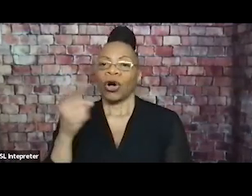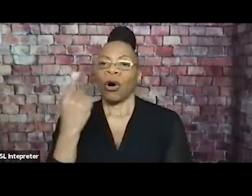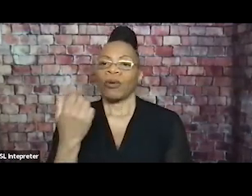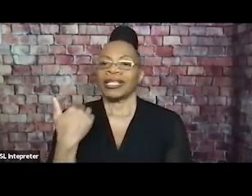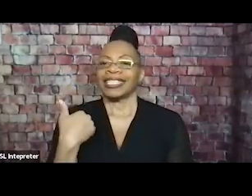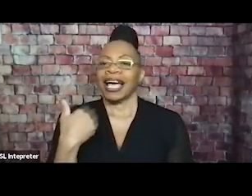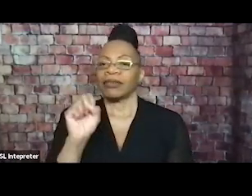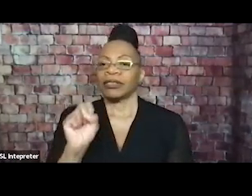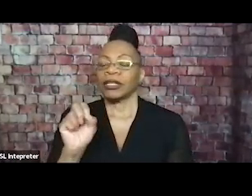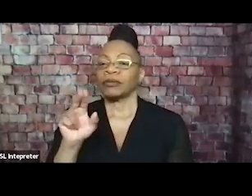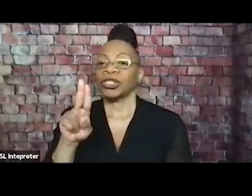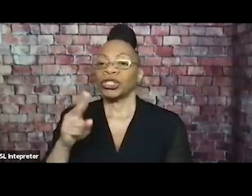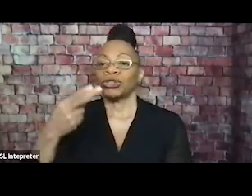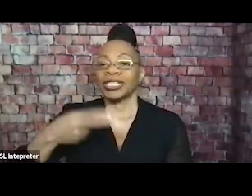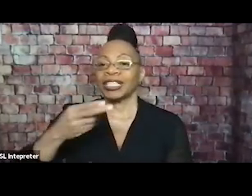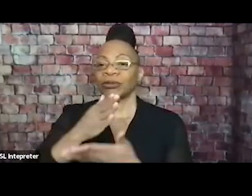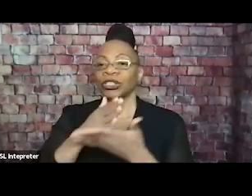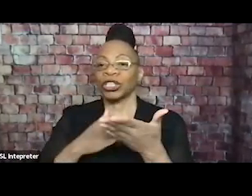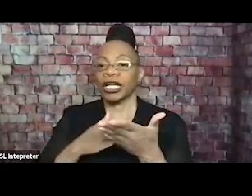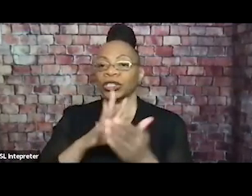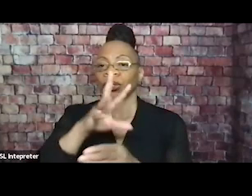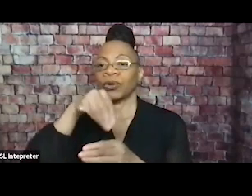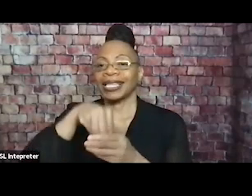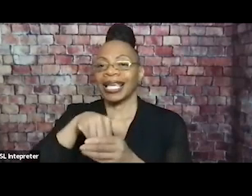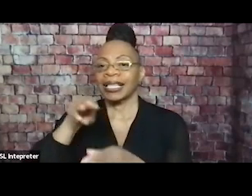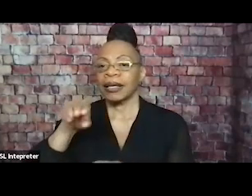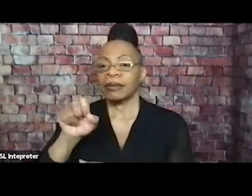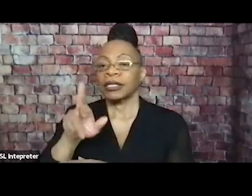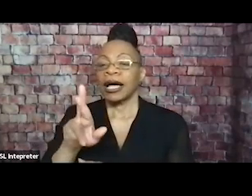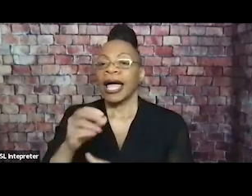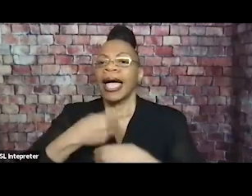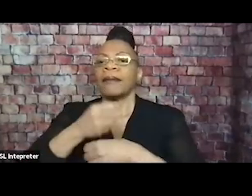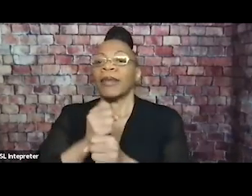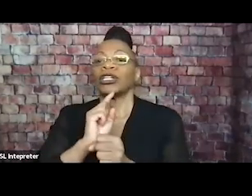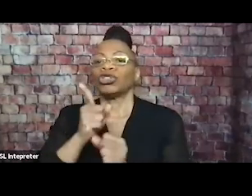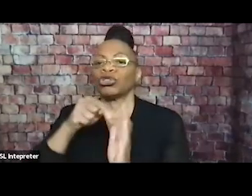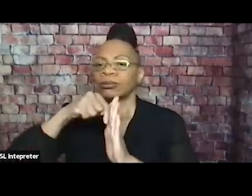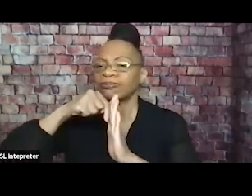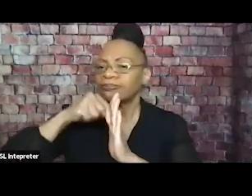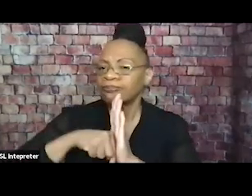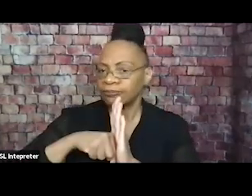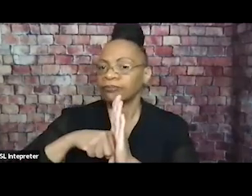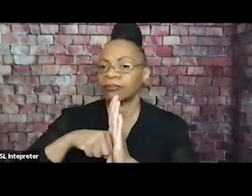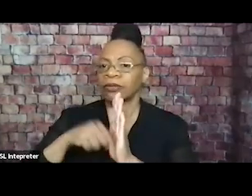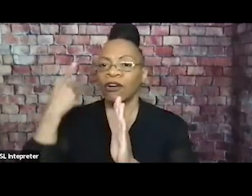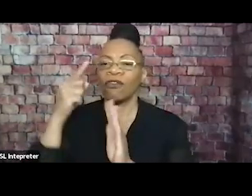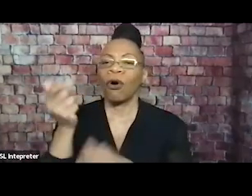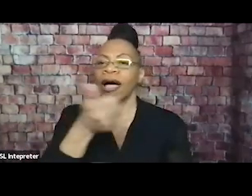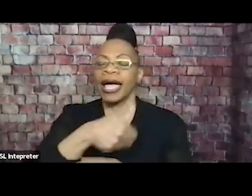in your medical summary report. And be very thorough when addressing it for any applicants with a history of substance use